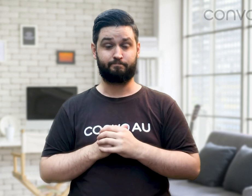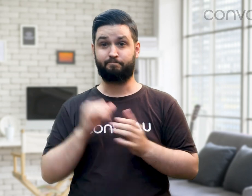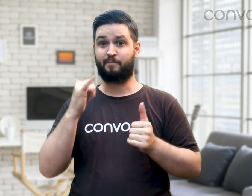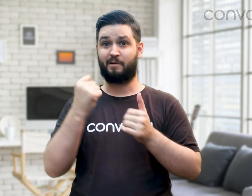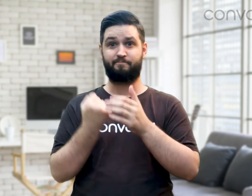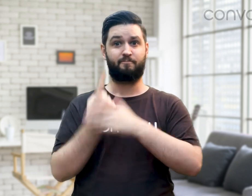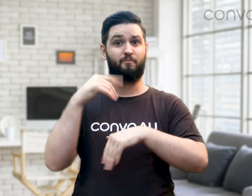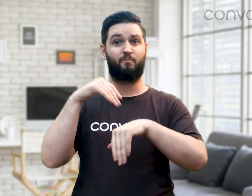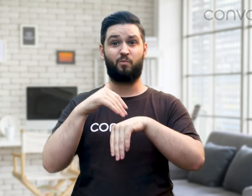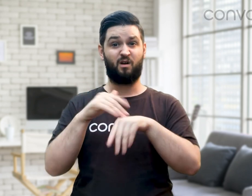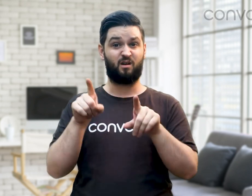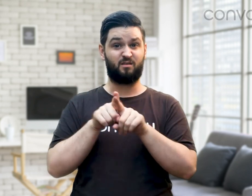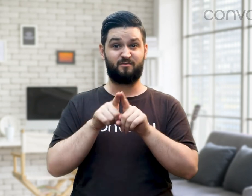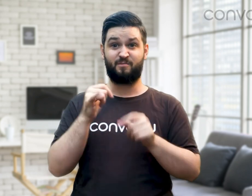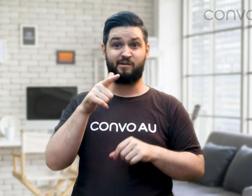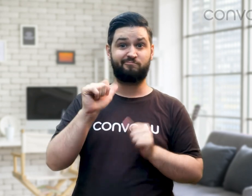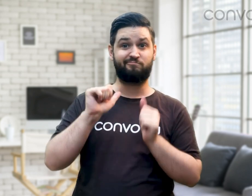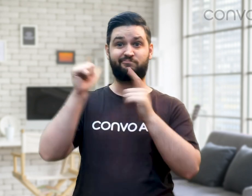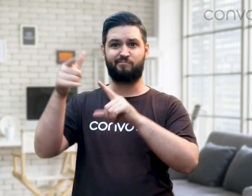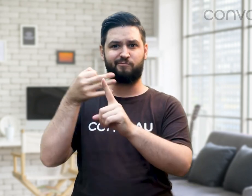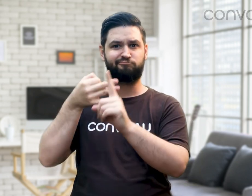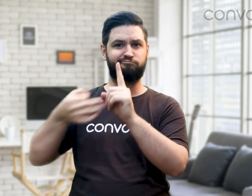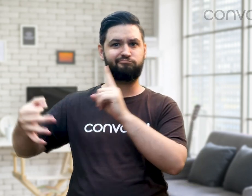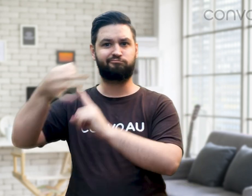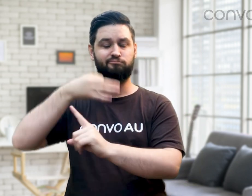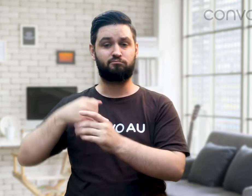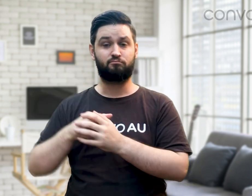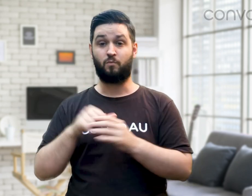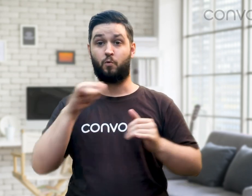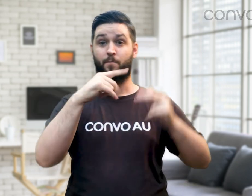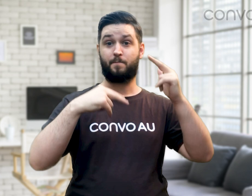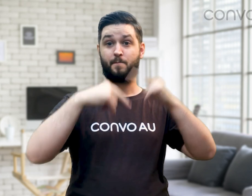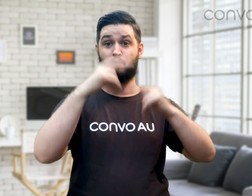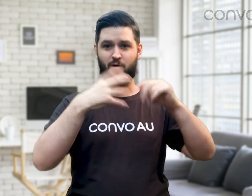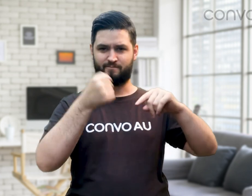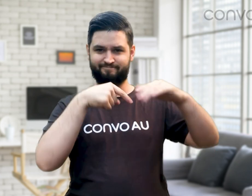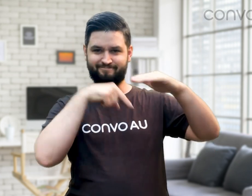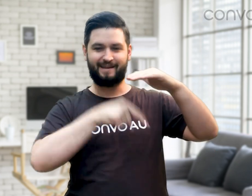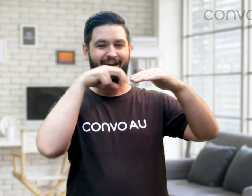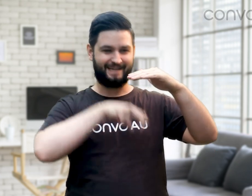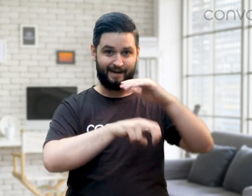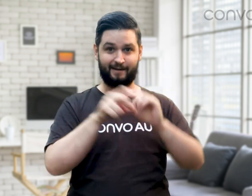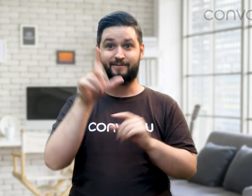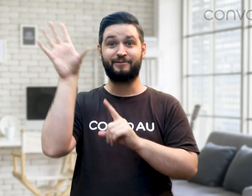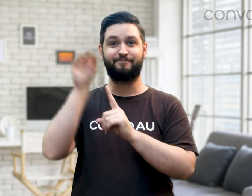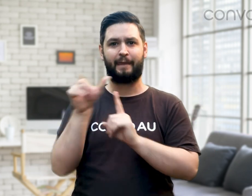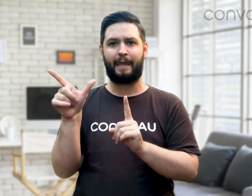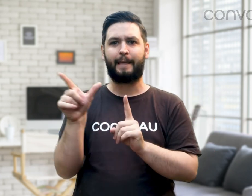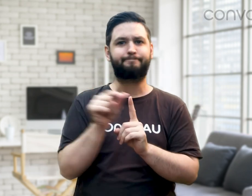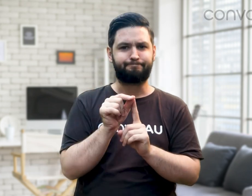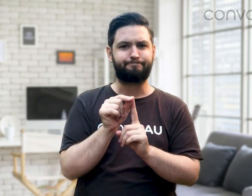In some remote or underground areas, this signal will be weaker, indicated by less bars.